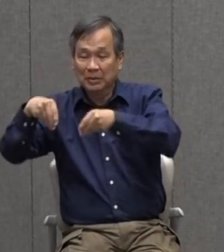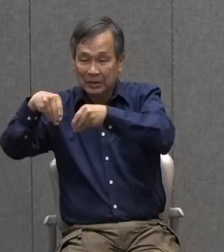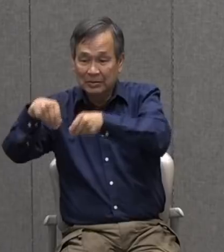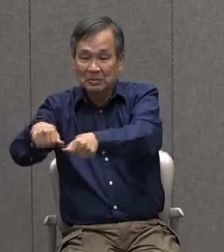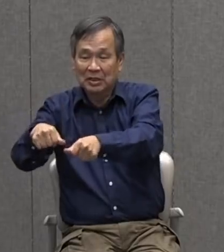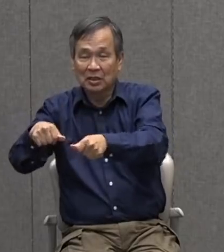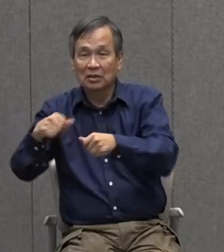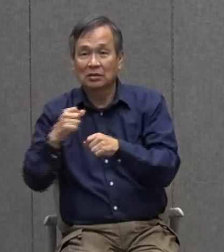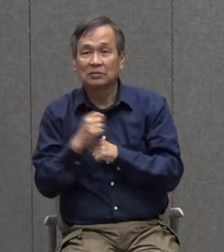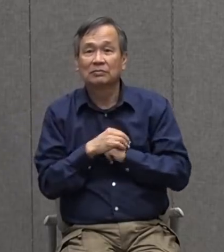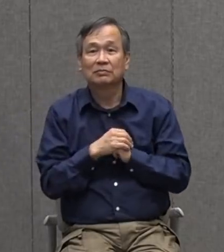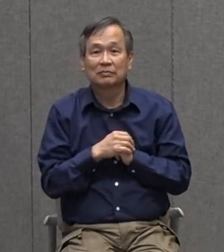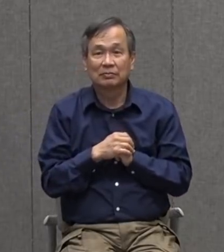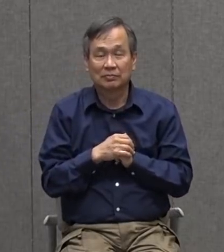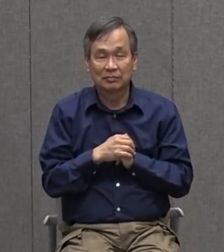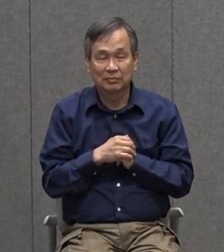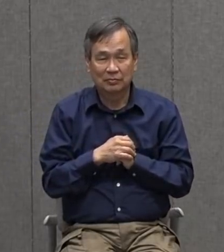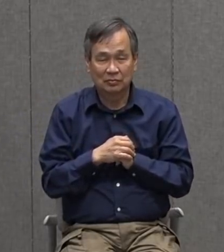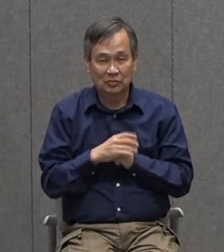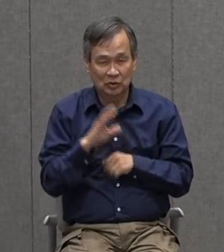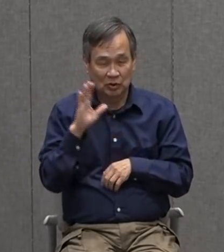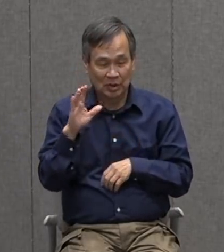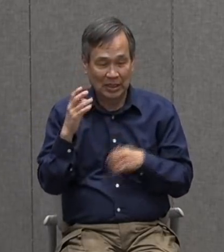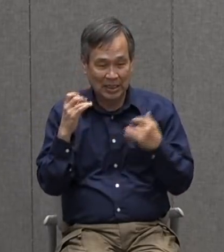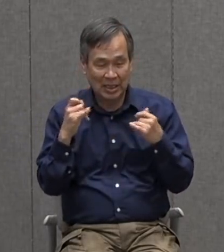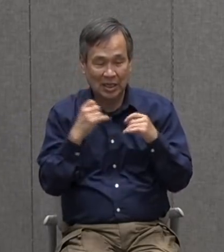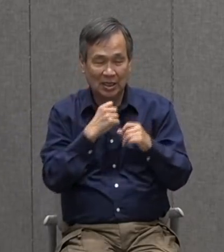Okay, so if we started off with year one,